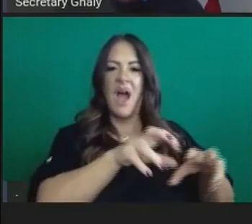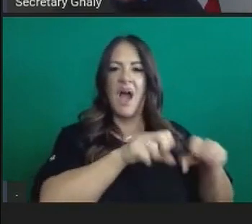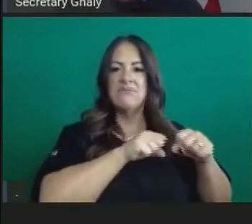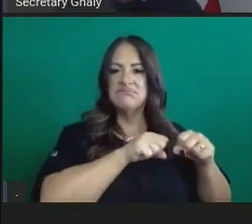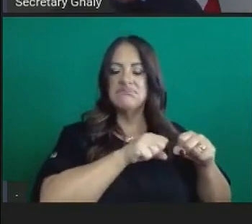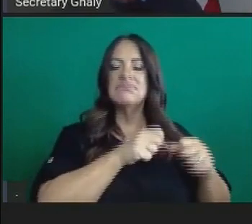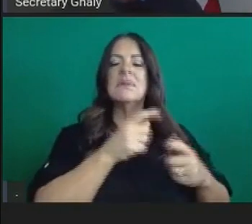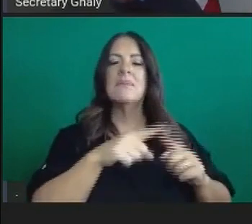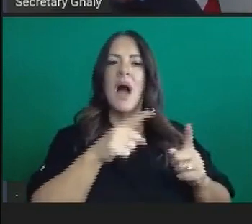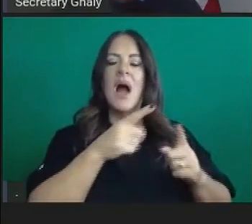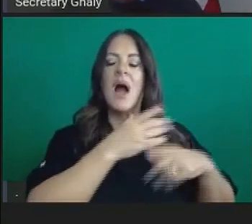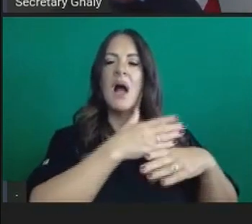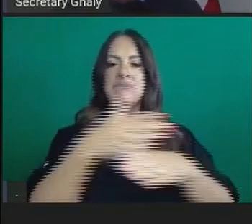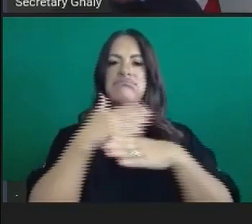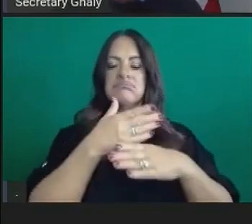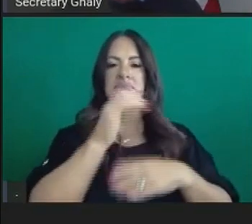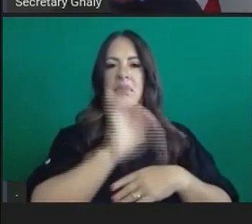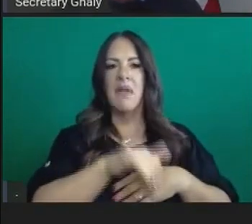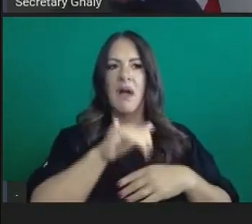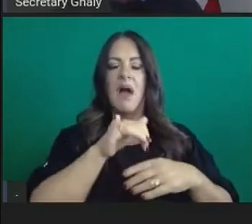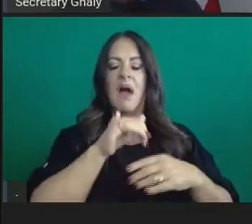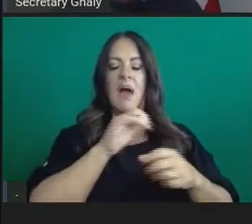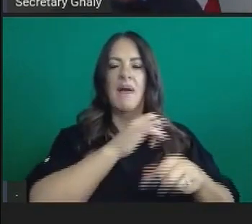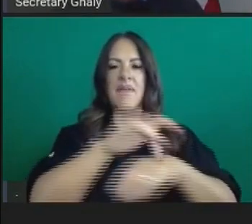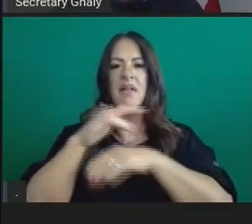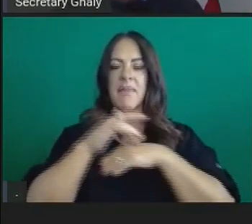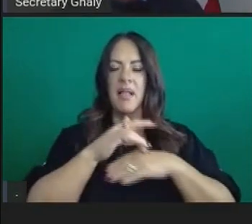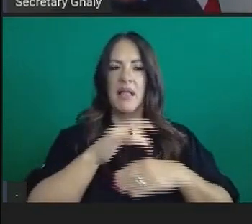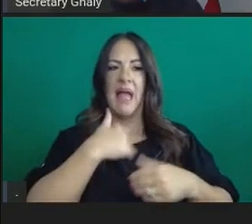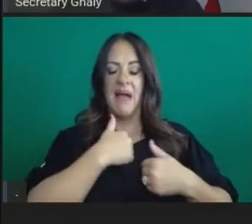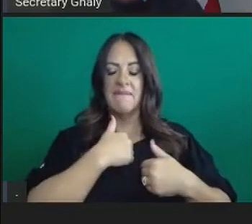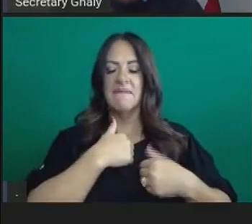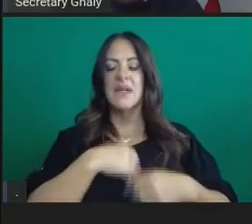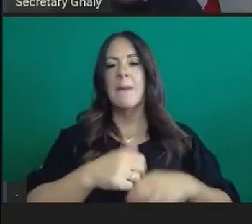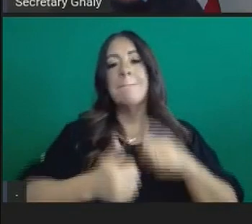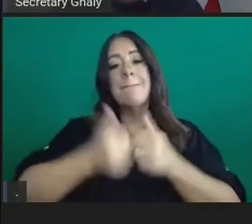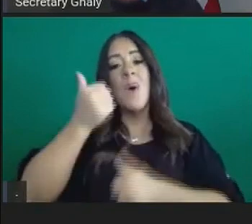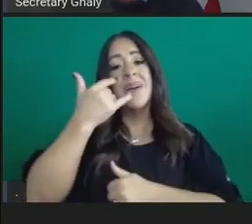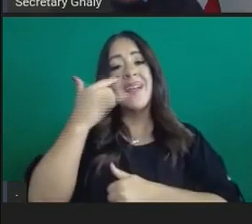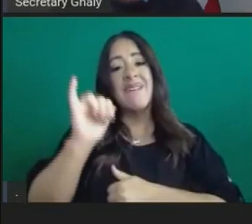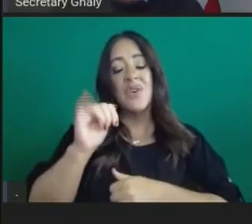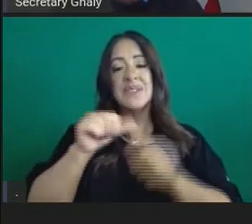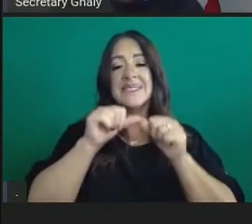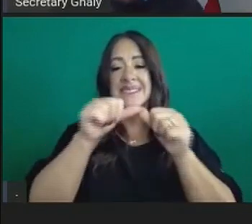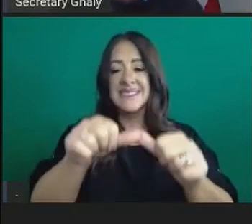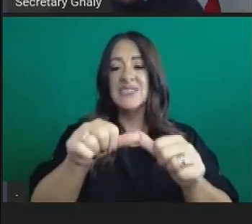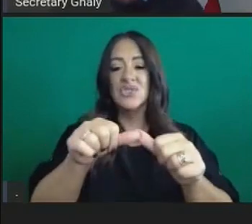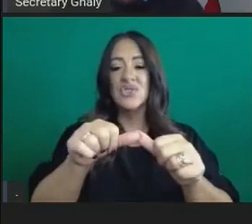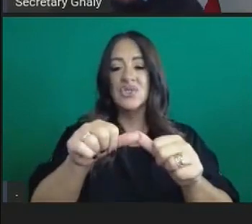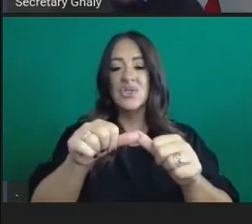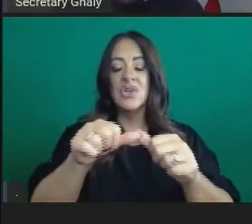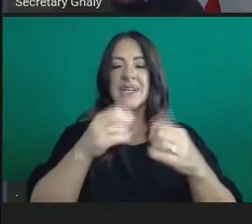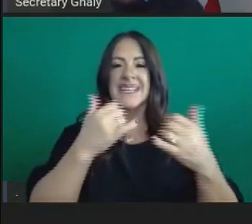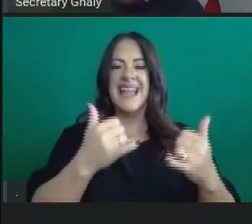AVAILABLE. ALSO IN THE WAREHOUSES OF EACH HOSPITAL.